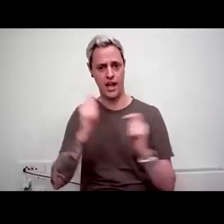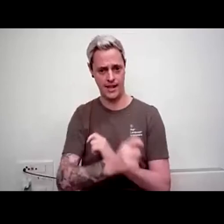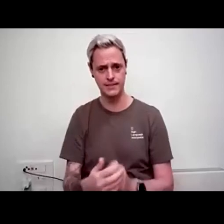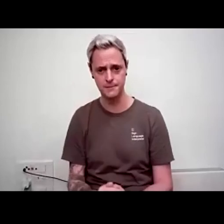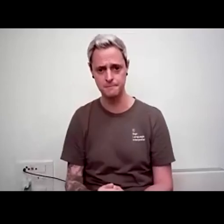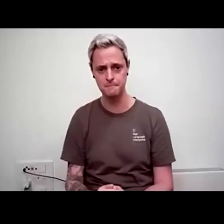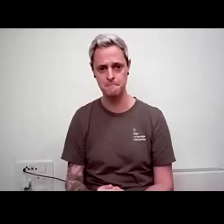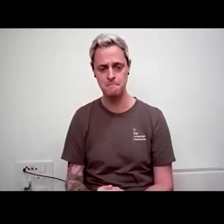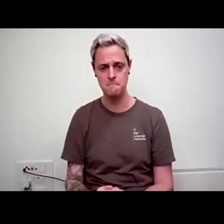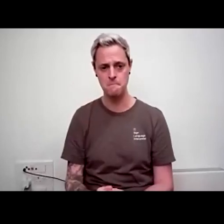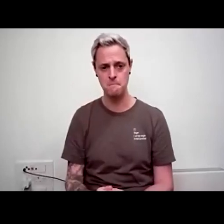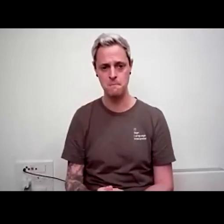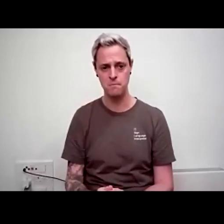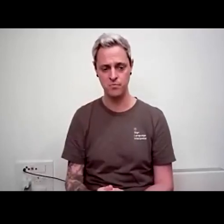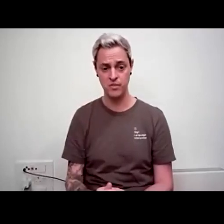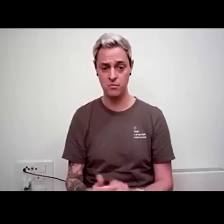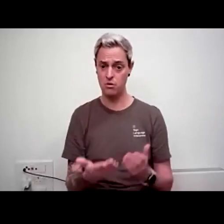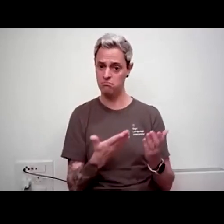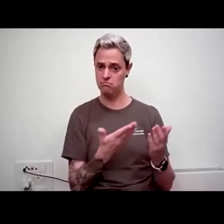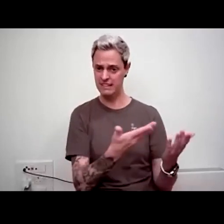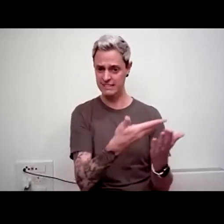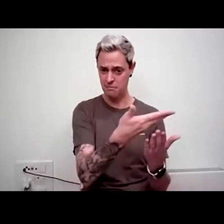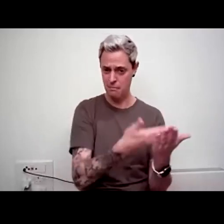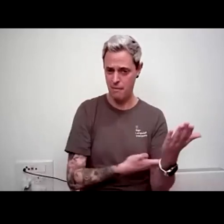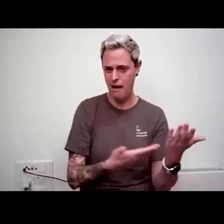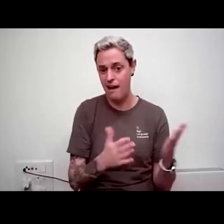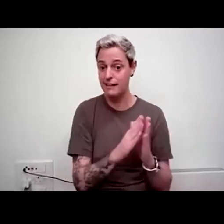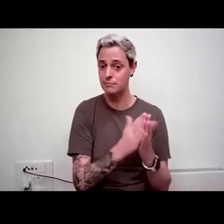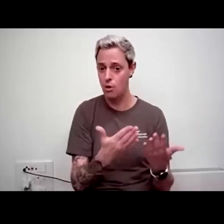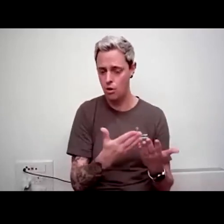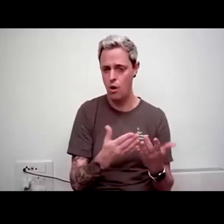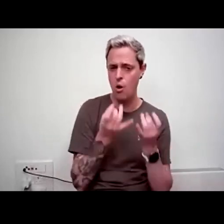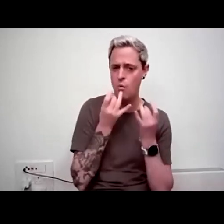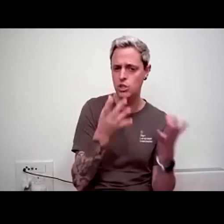But in this paper and in his book ‘Wondrously Wounded’,